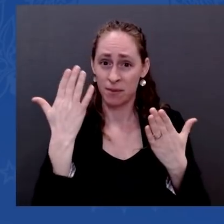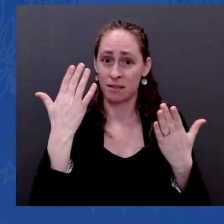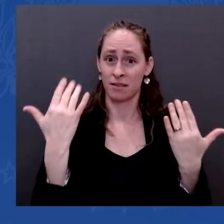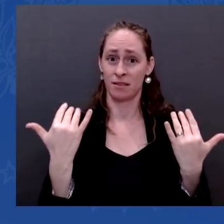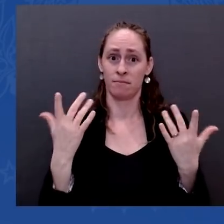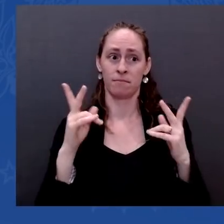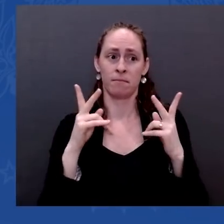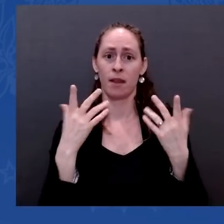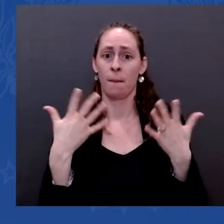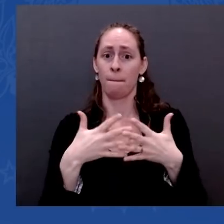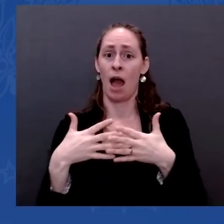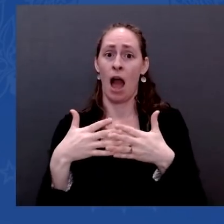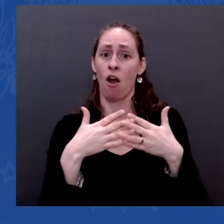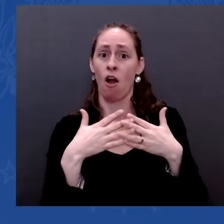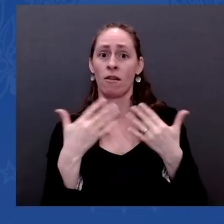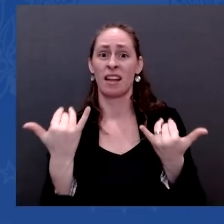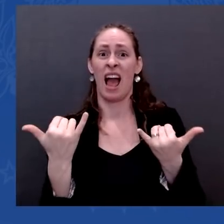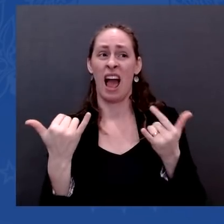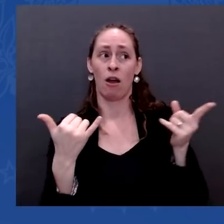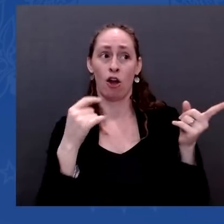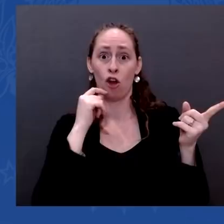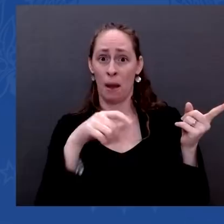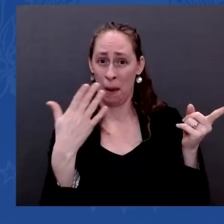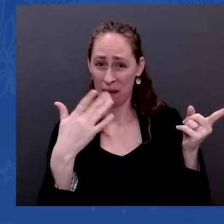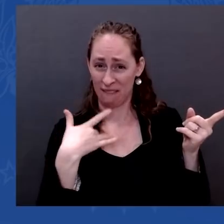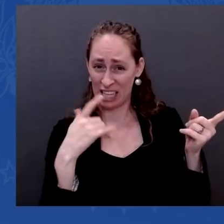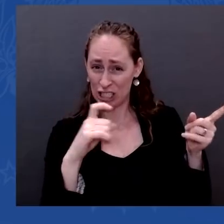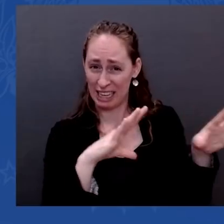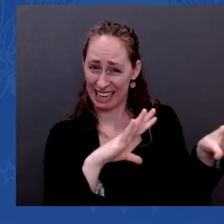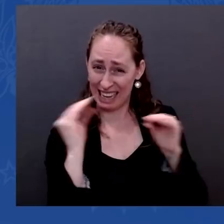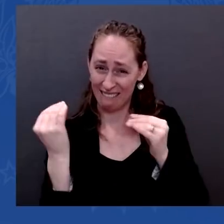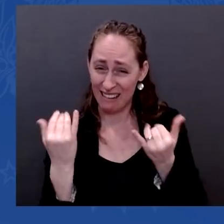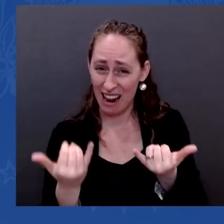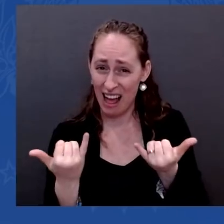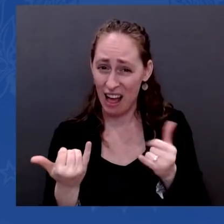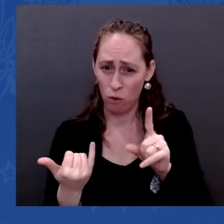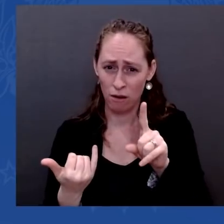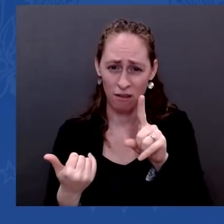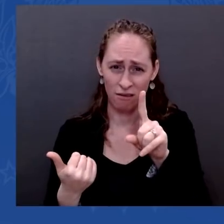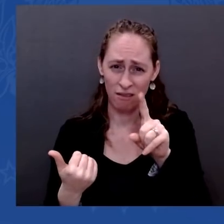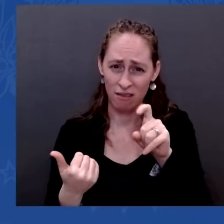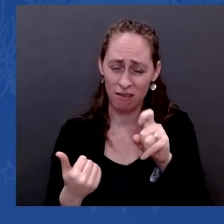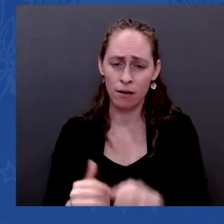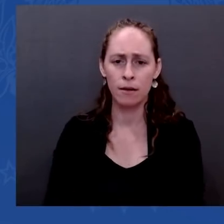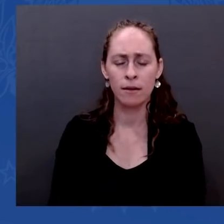with the Russians and particularly with Putin. I don't know that he's even made a --